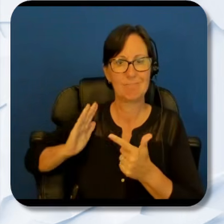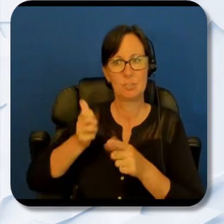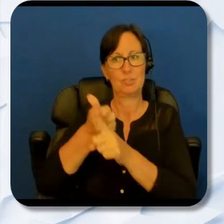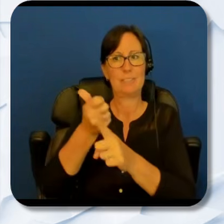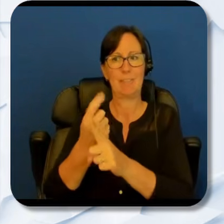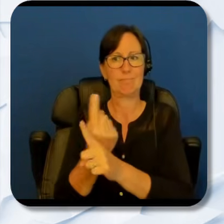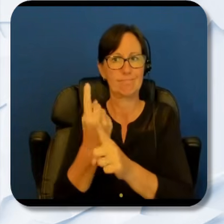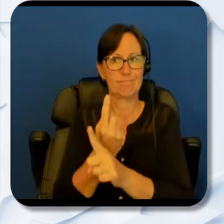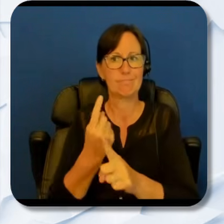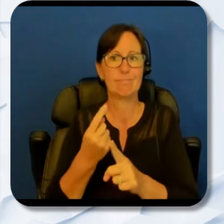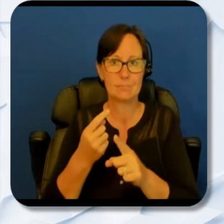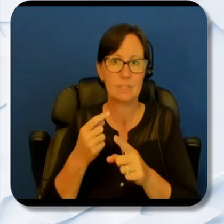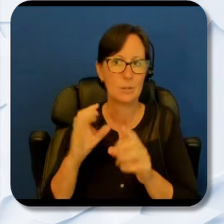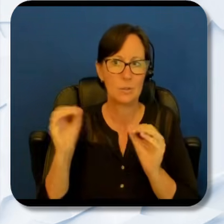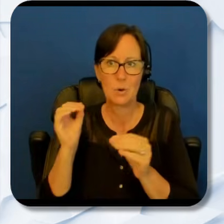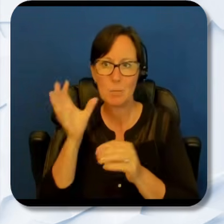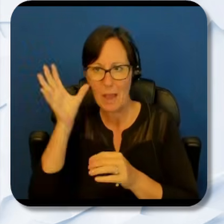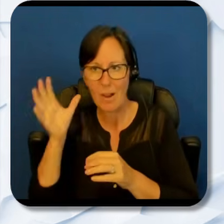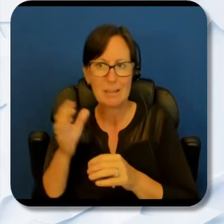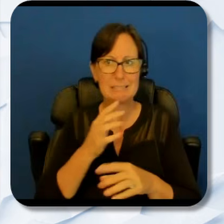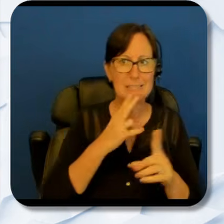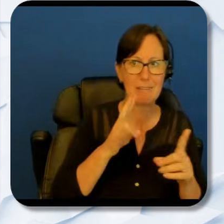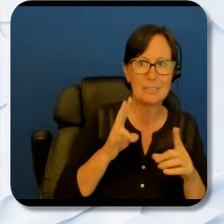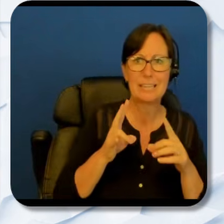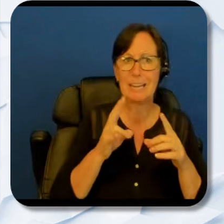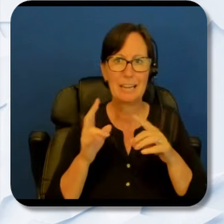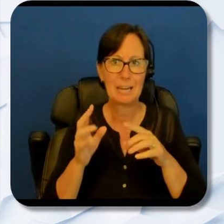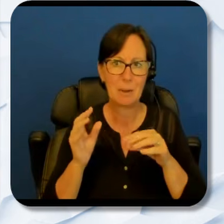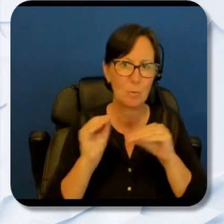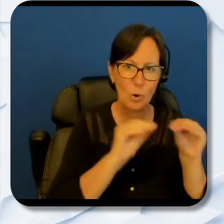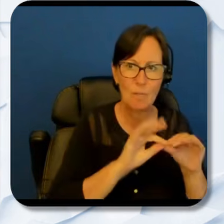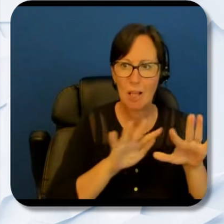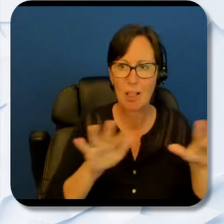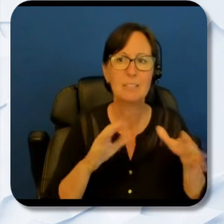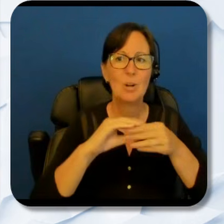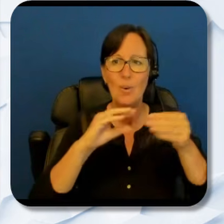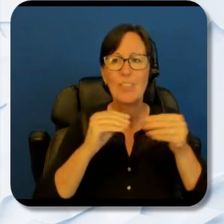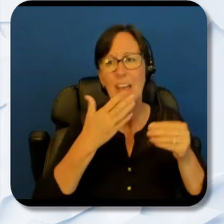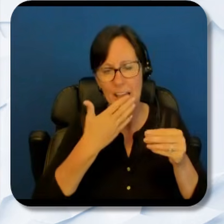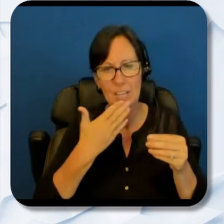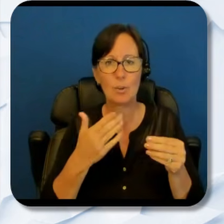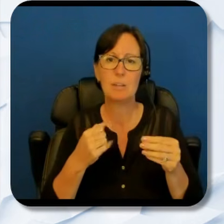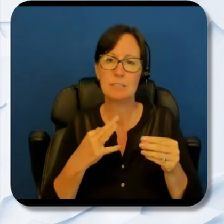act of generosity to share our lived experiences with others, so thank you.